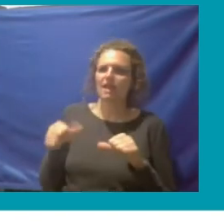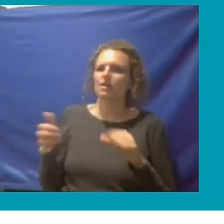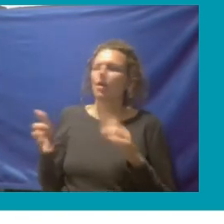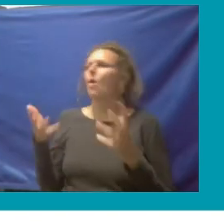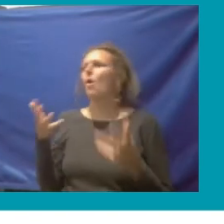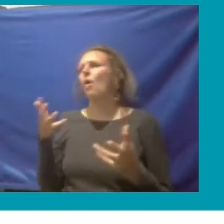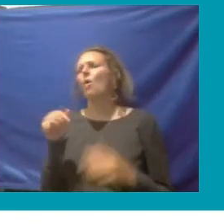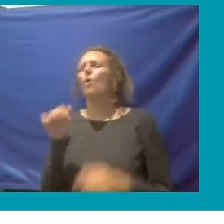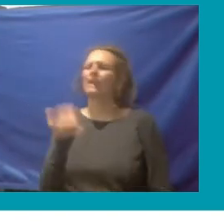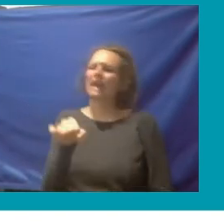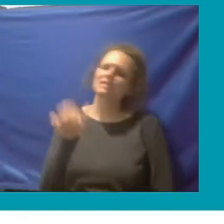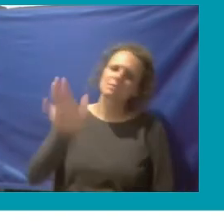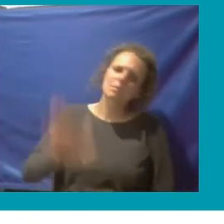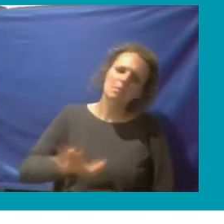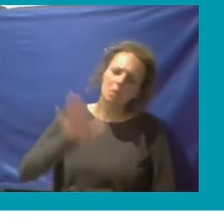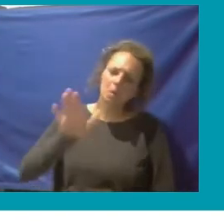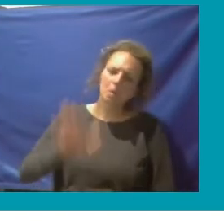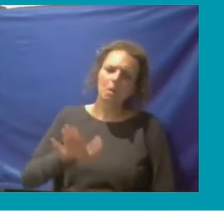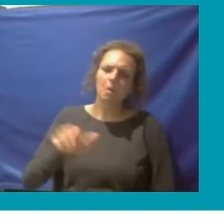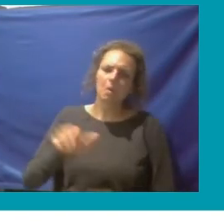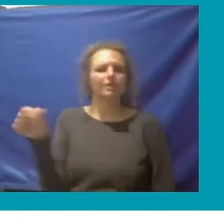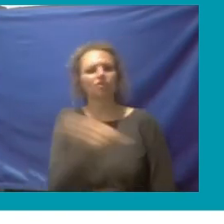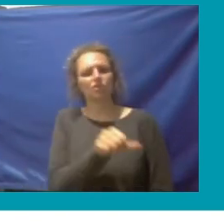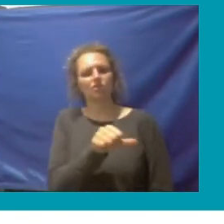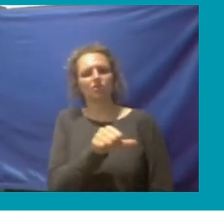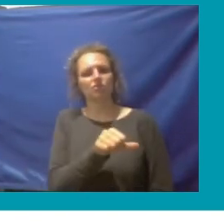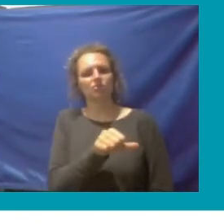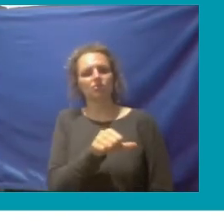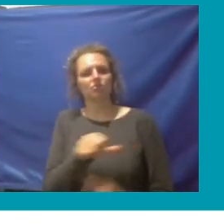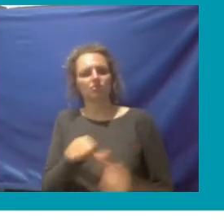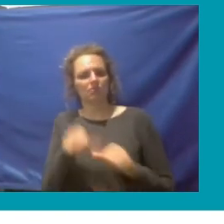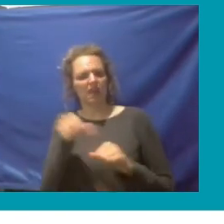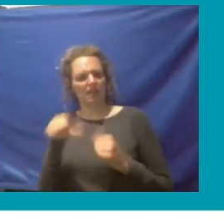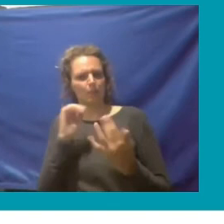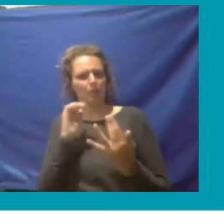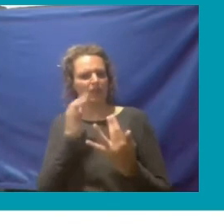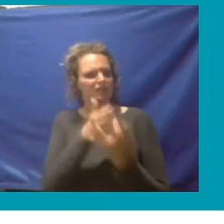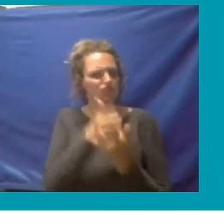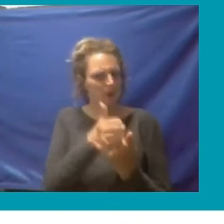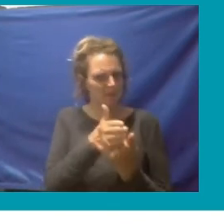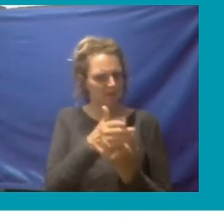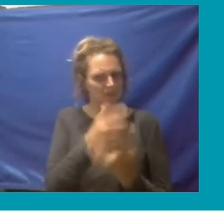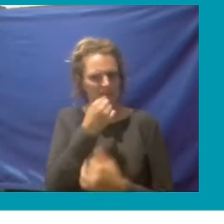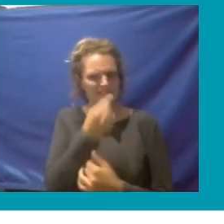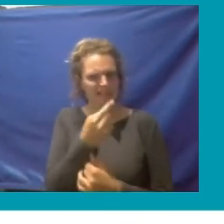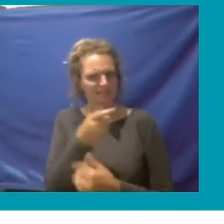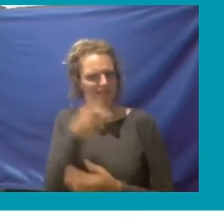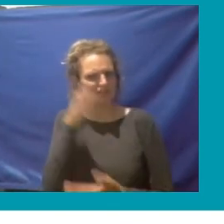We really ought to and you know we just interrupt and say look, it's not about pity this is about talent